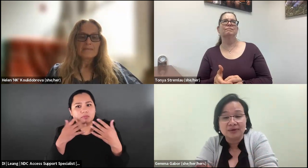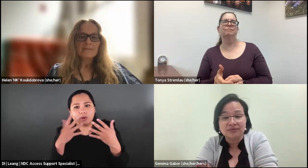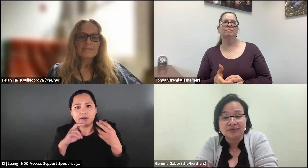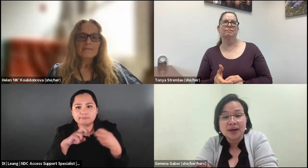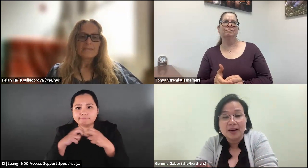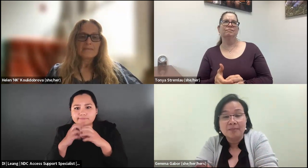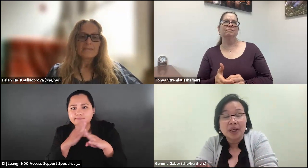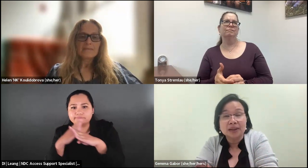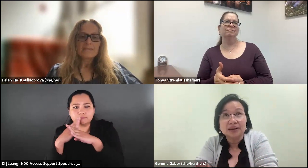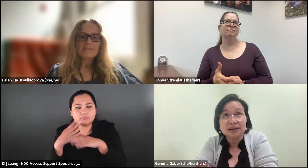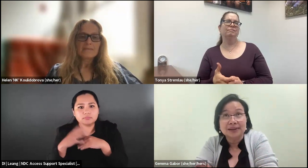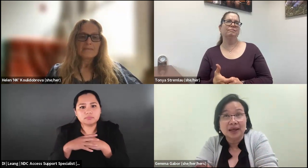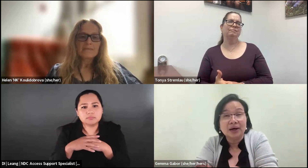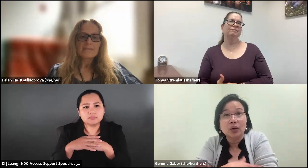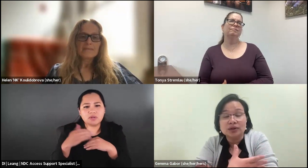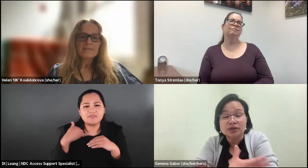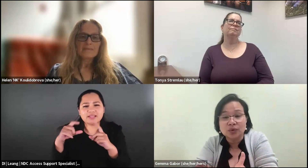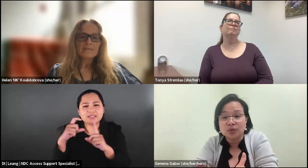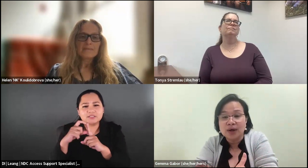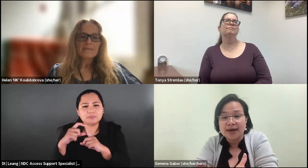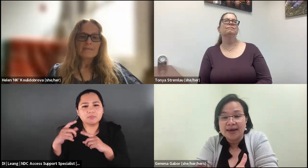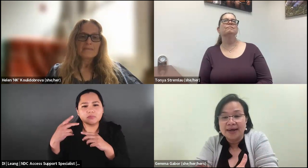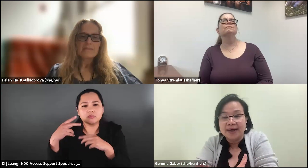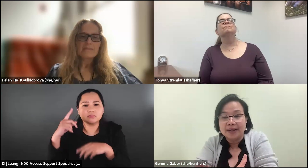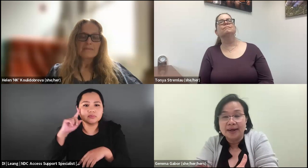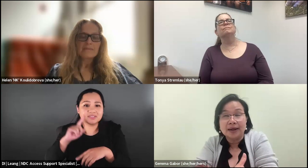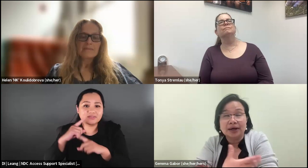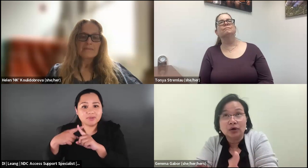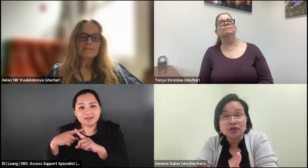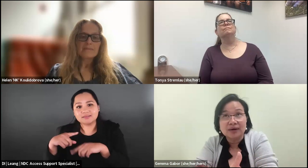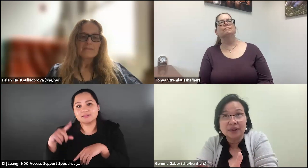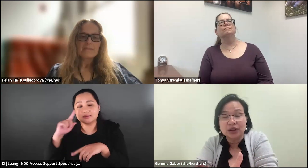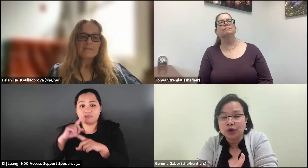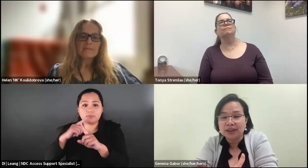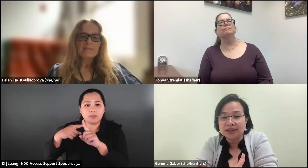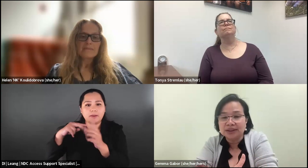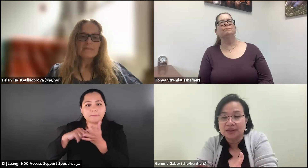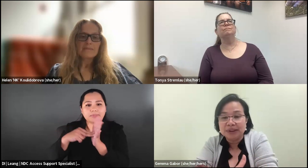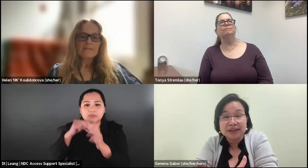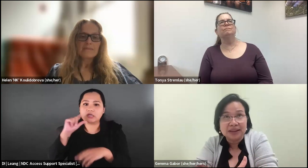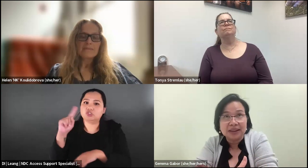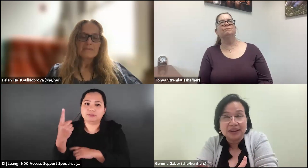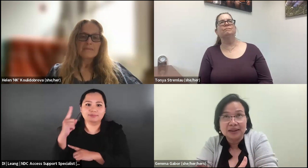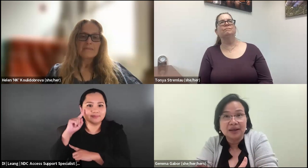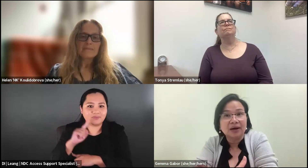only deaf, but they're also having learning disability,